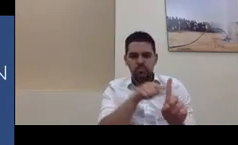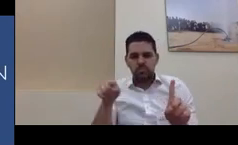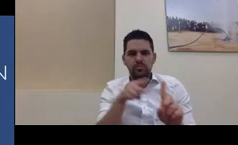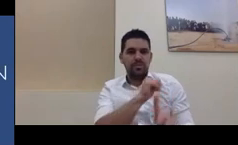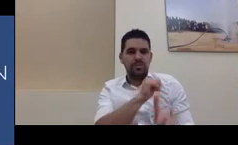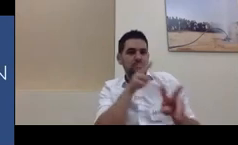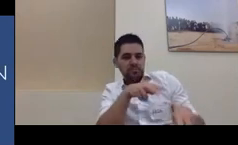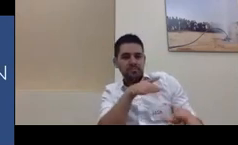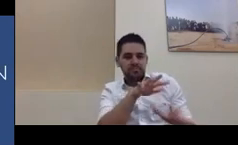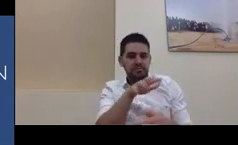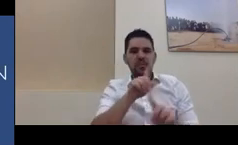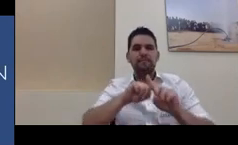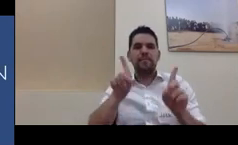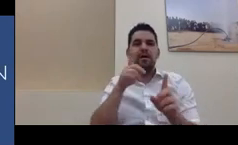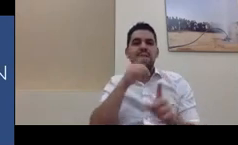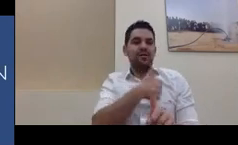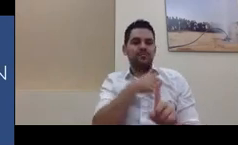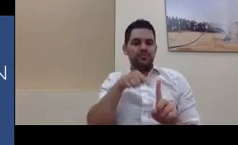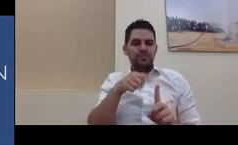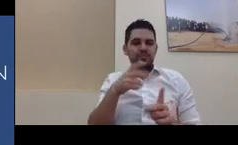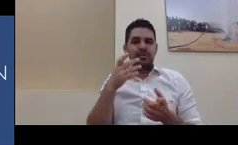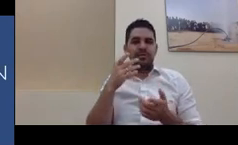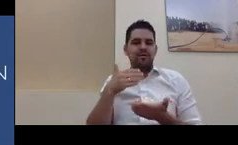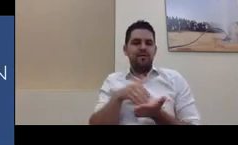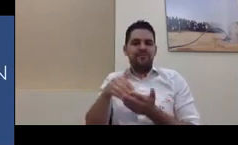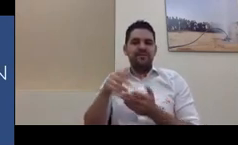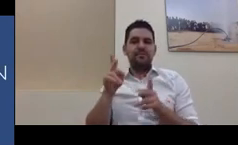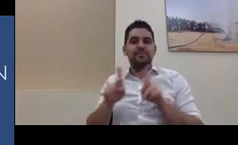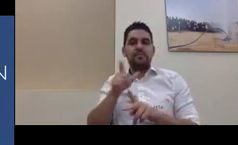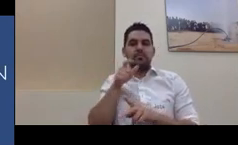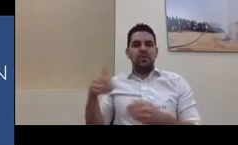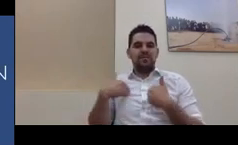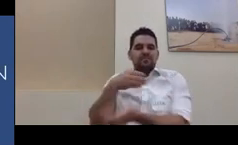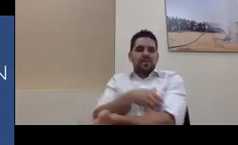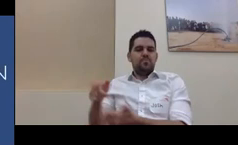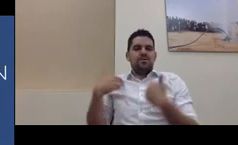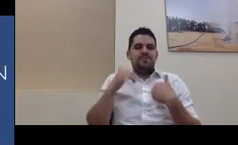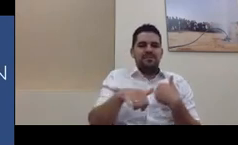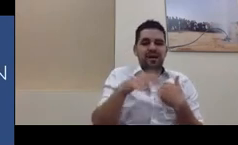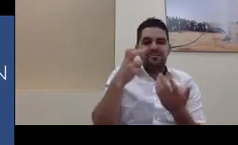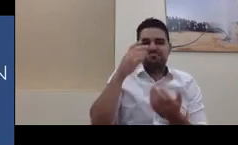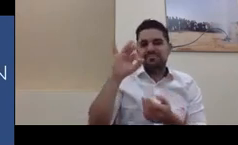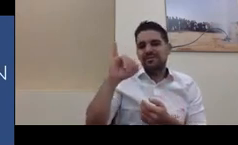and power dynamics. Attitudes of looking down on these people. But attitudes often are people who have power